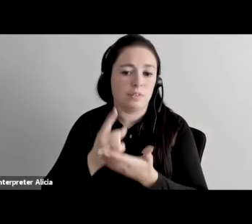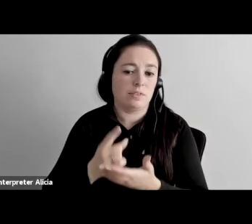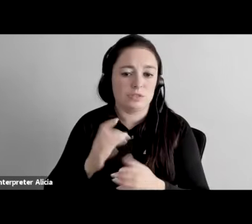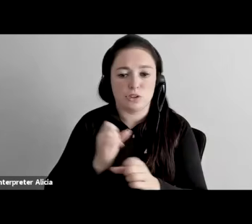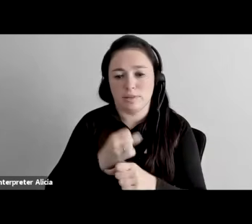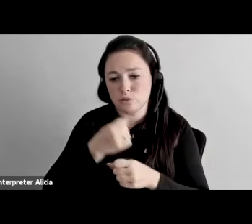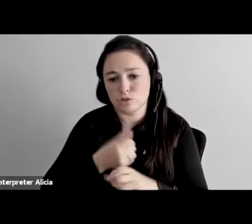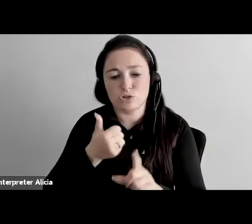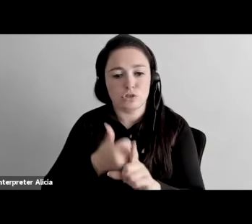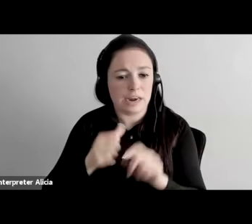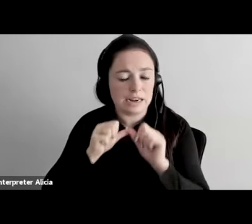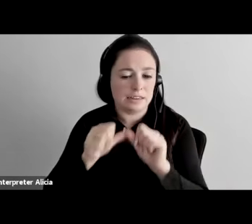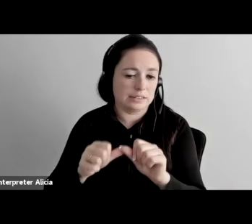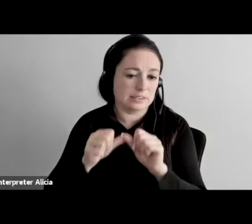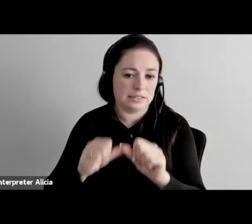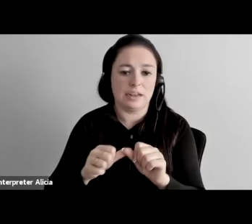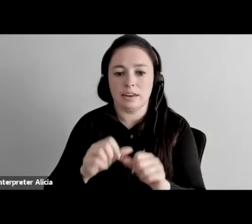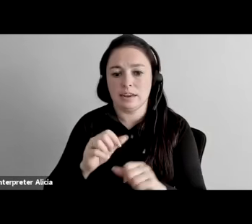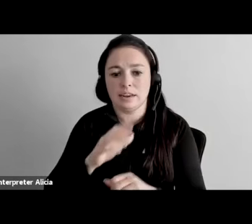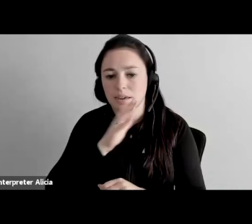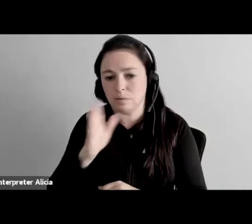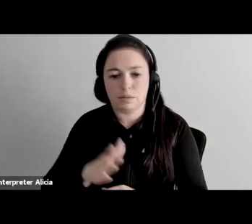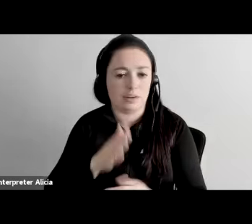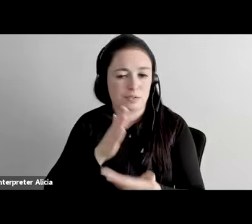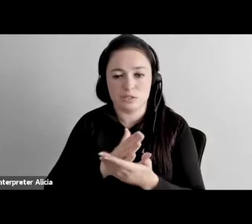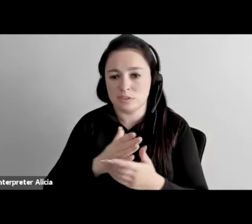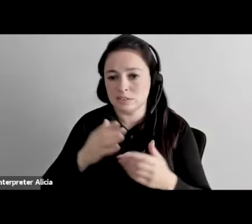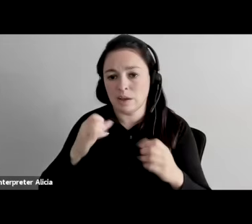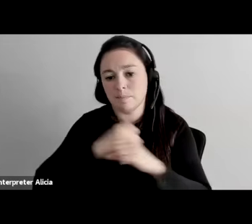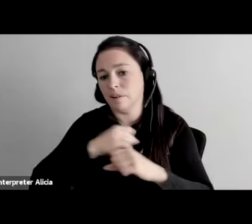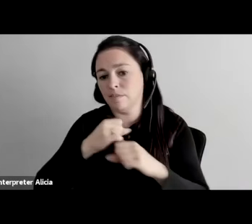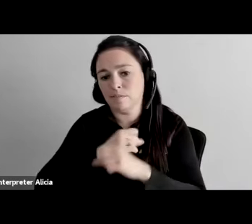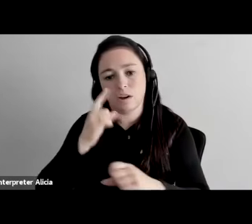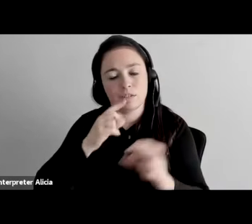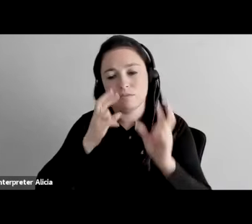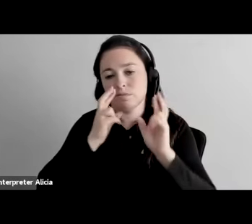I will never stop fighting for it to be honored. Thank you so much for listening to our story.